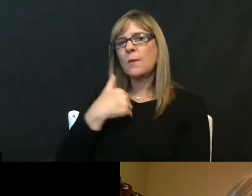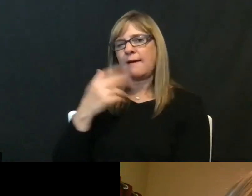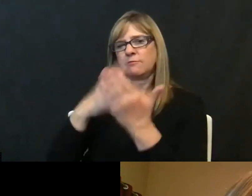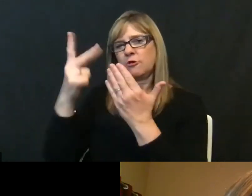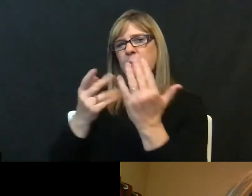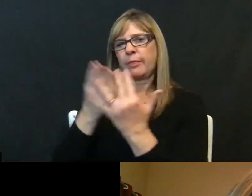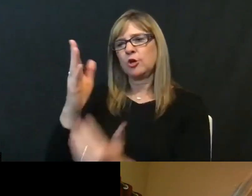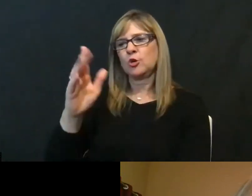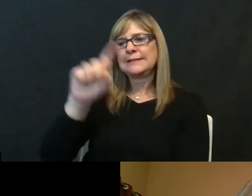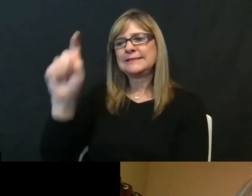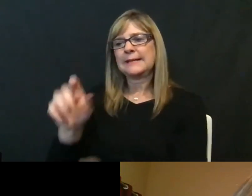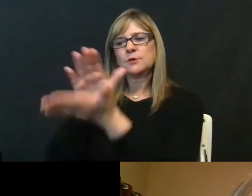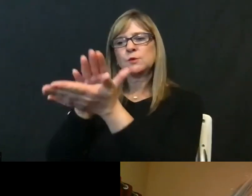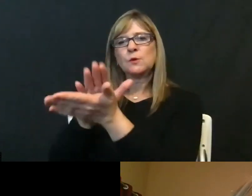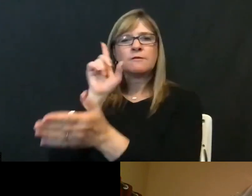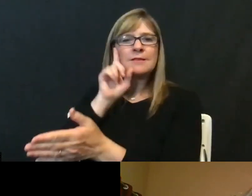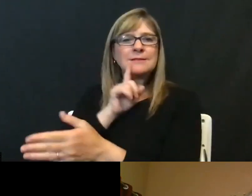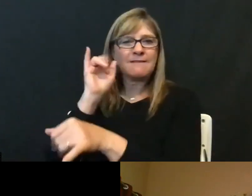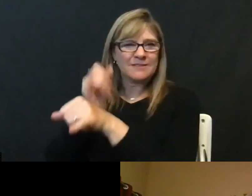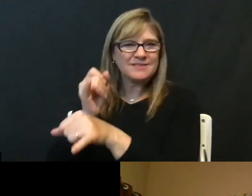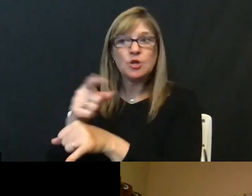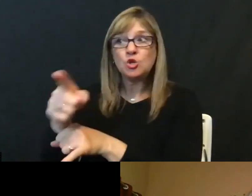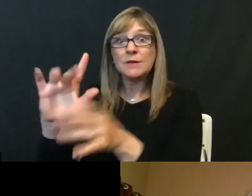For The Deaf that you can do online to learn sign language